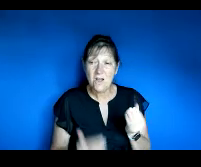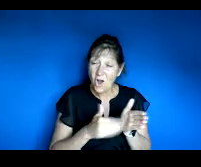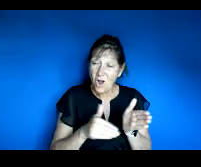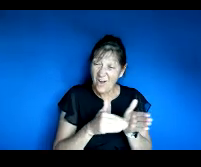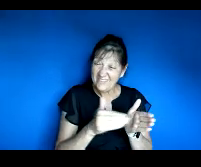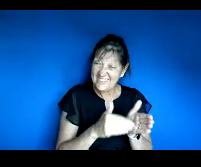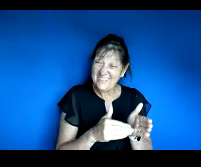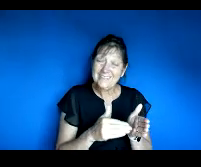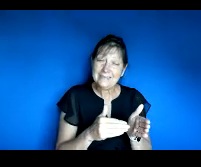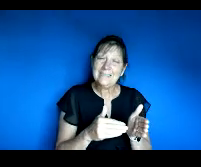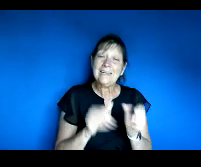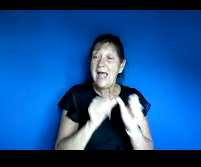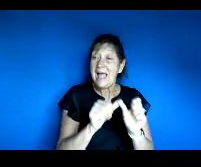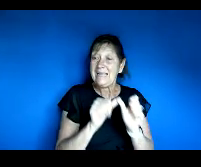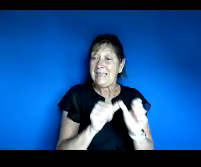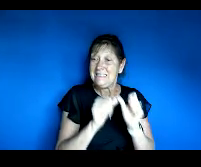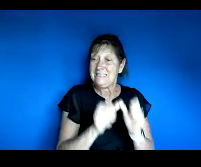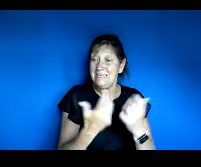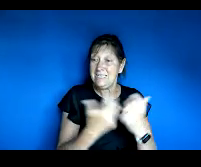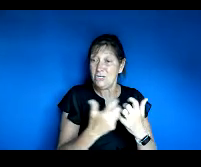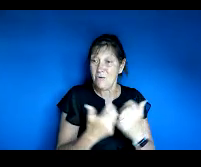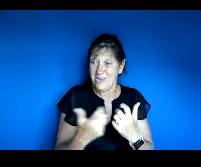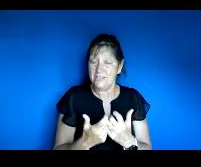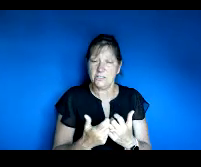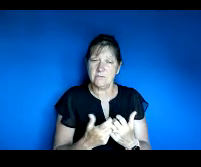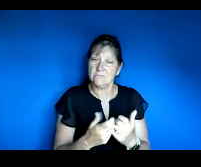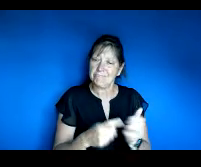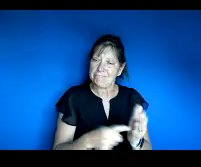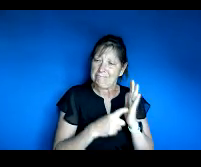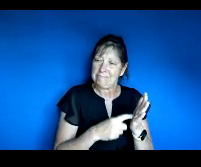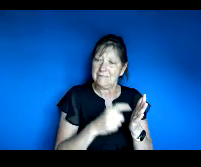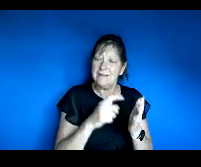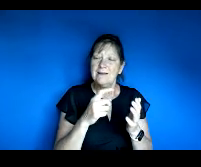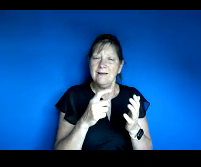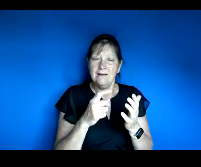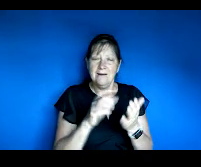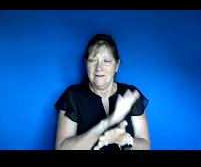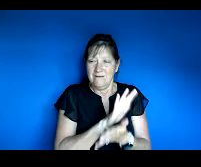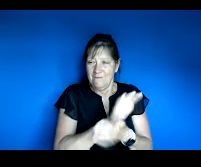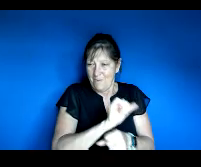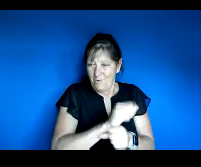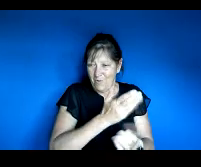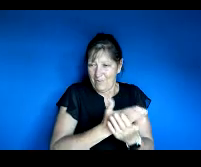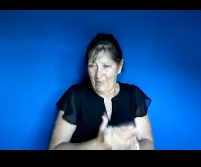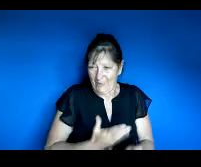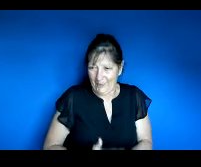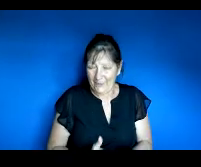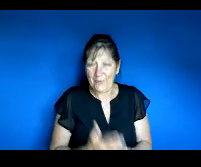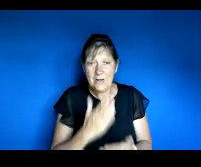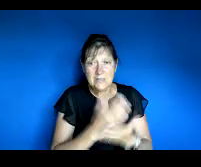of continuing accommodations beyond a certain point, and there are certain accommodations that a student will have to submit documentation